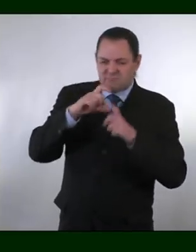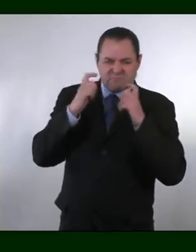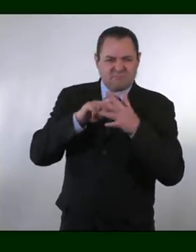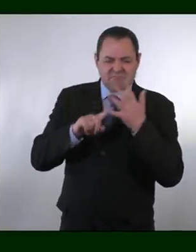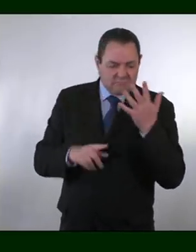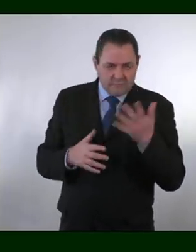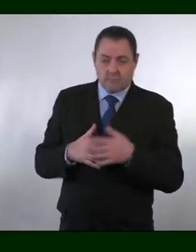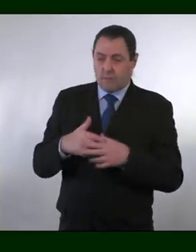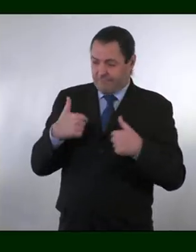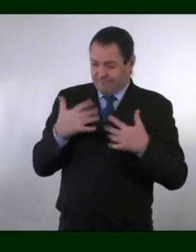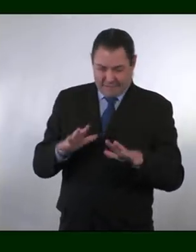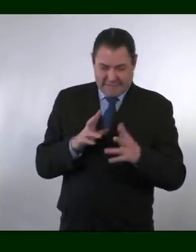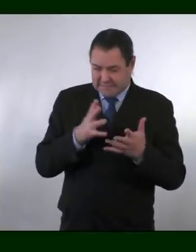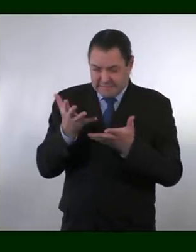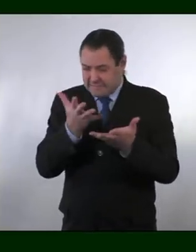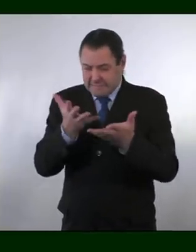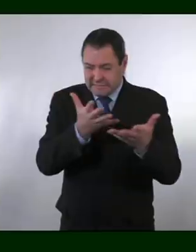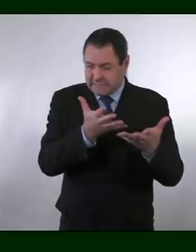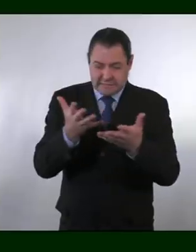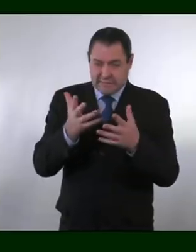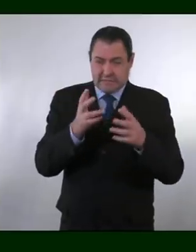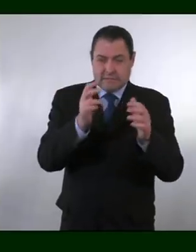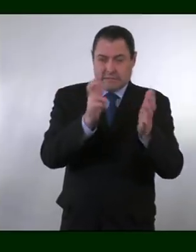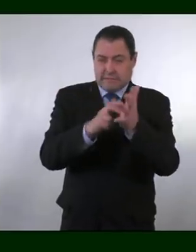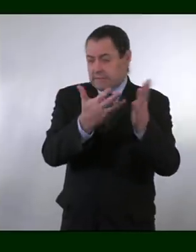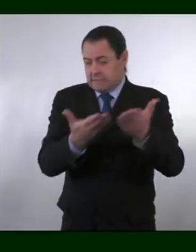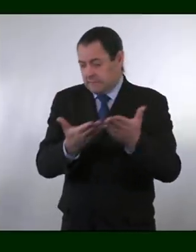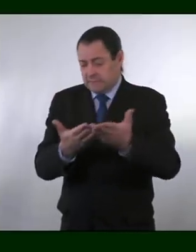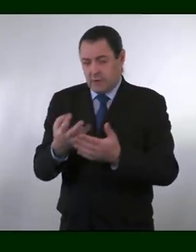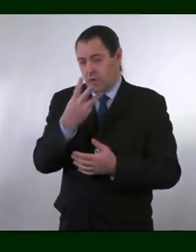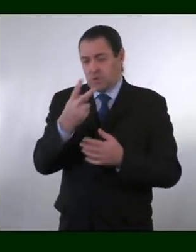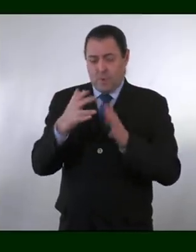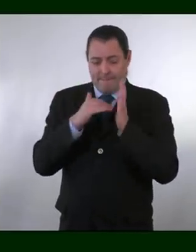heaven and earth to get 32 billion items of PPE into this country. I am very proud of what has